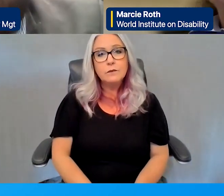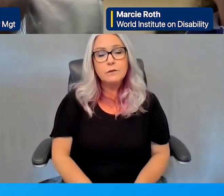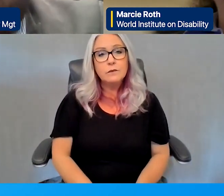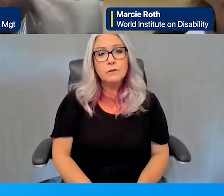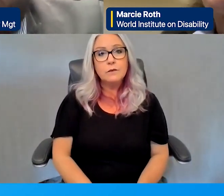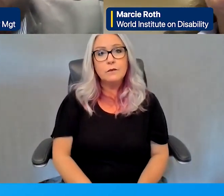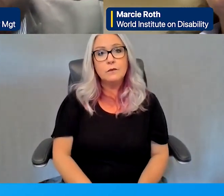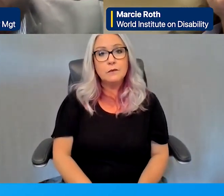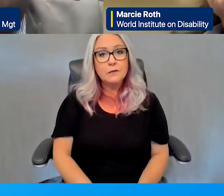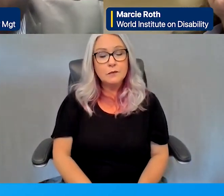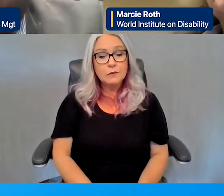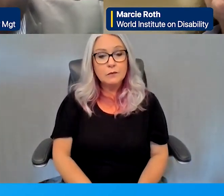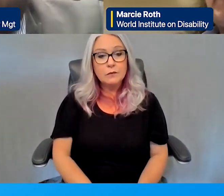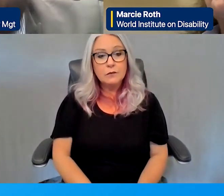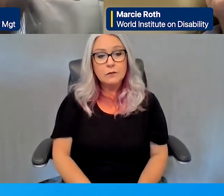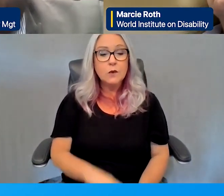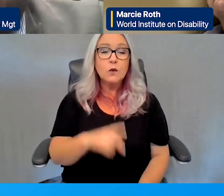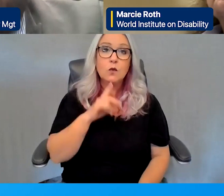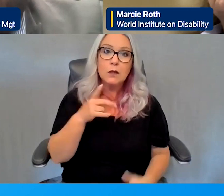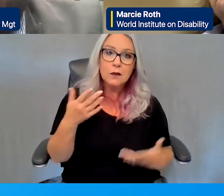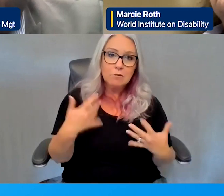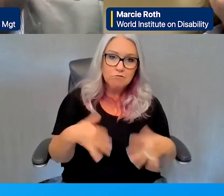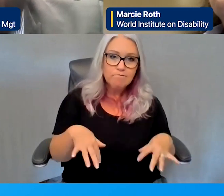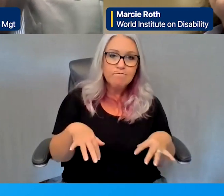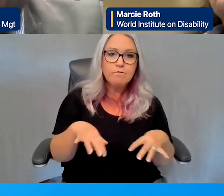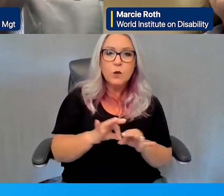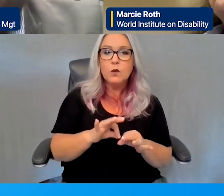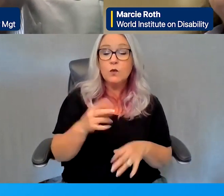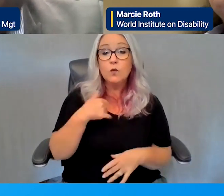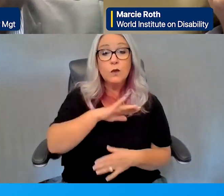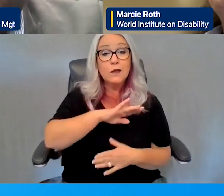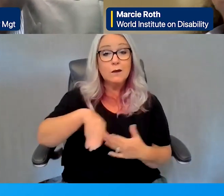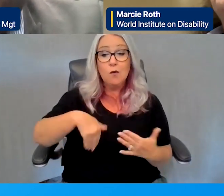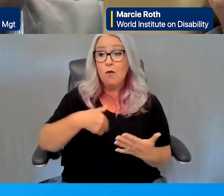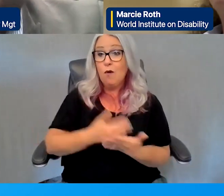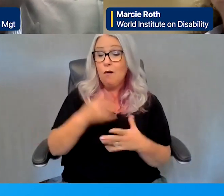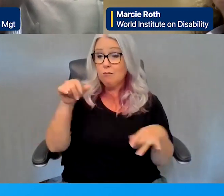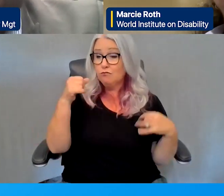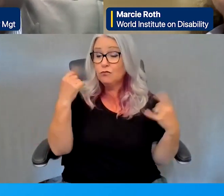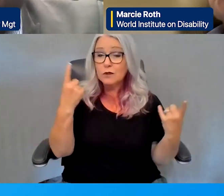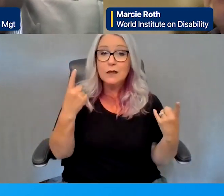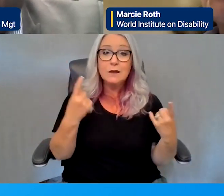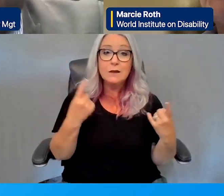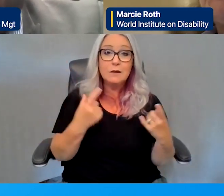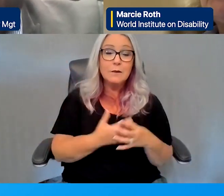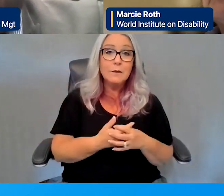understand that in many, many